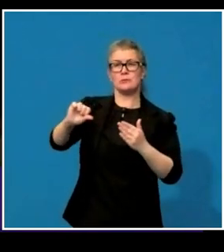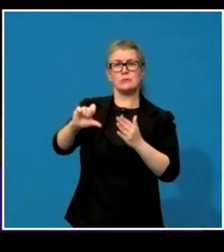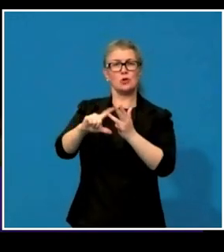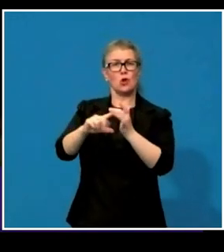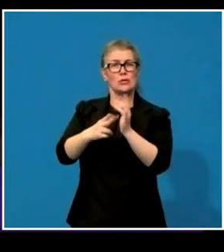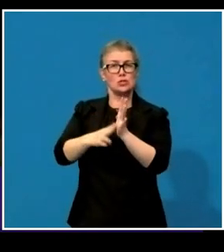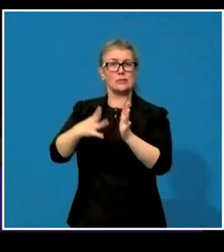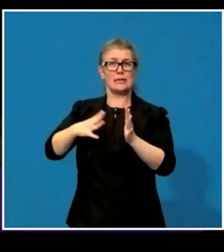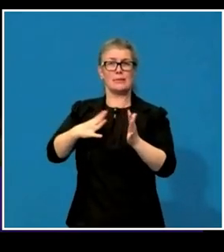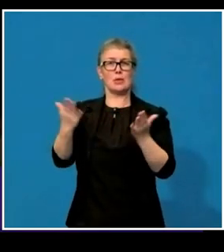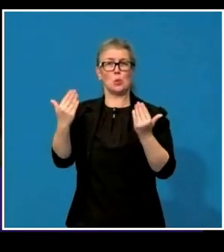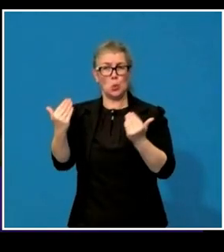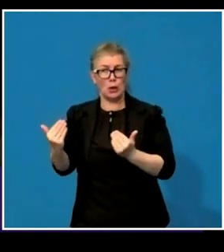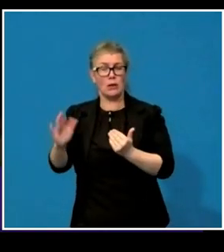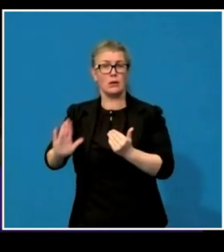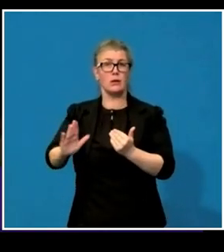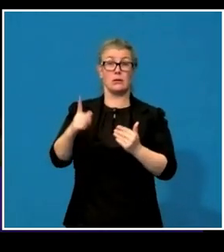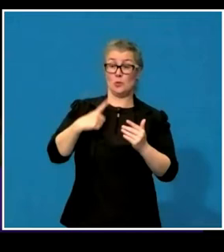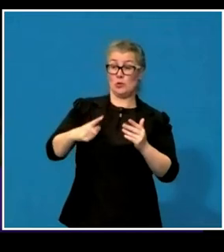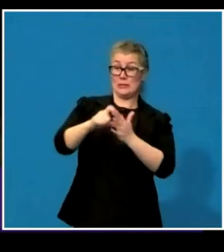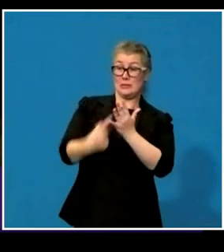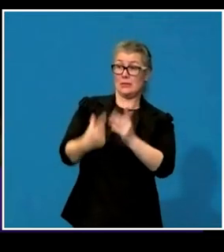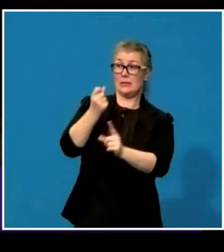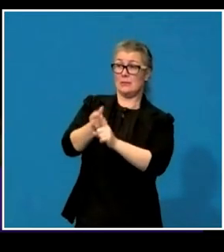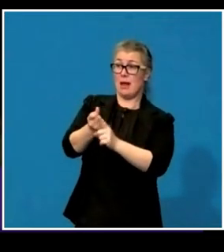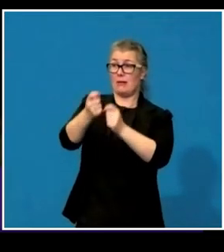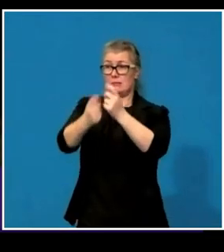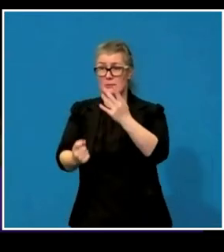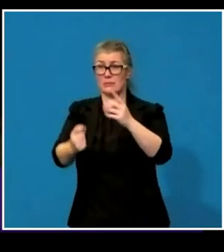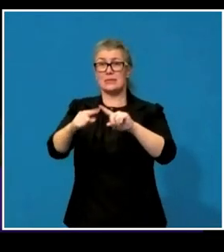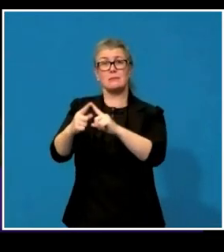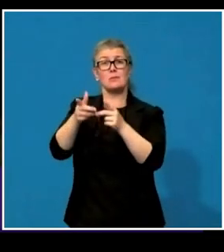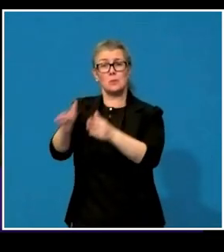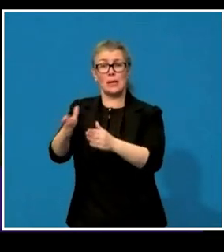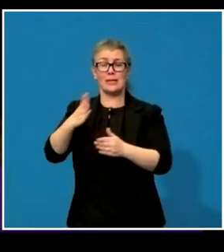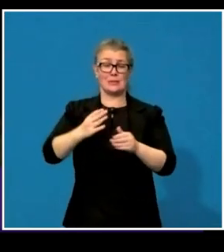In terms of his disability and the impact of his disability, he needs additional time in